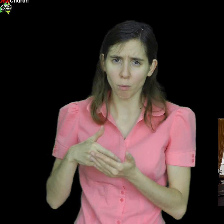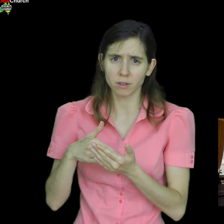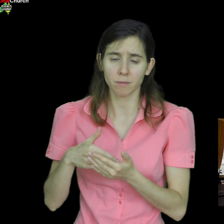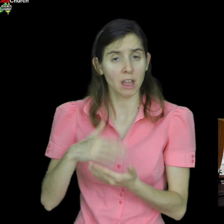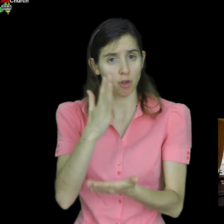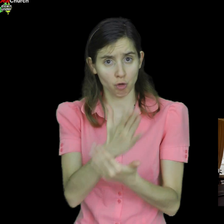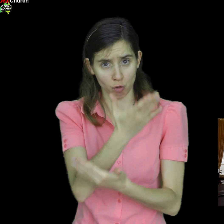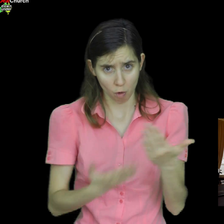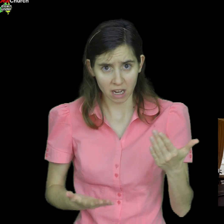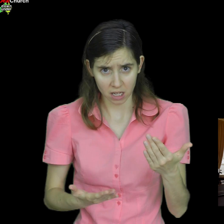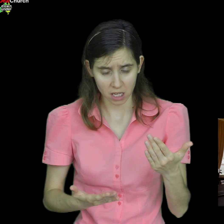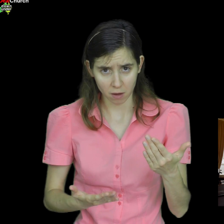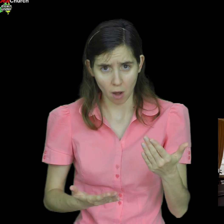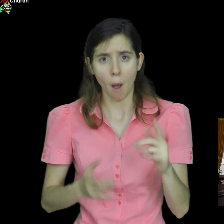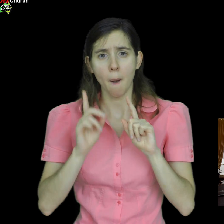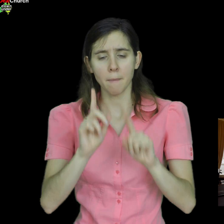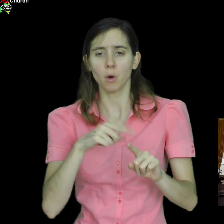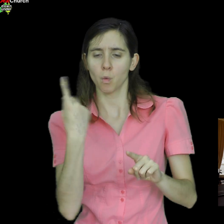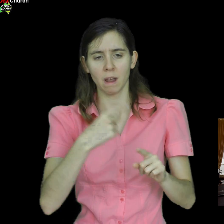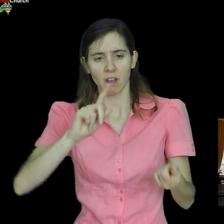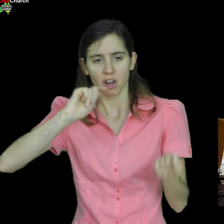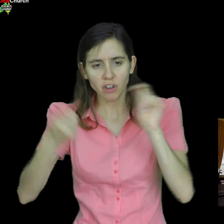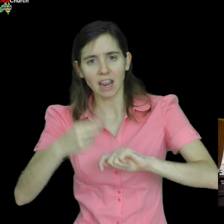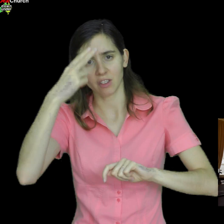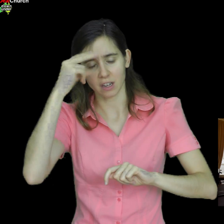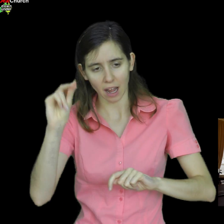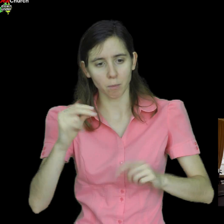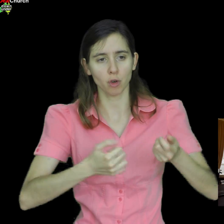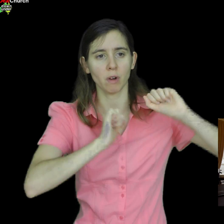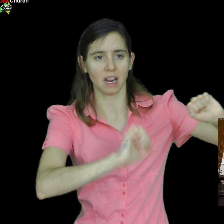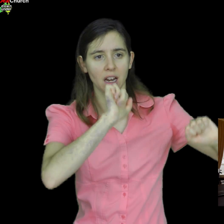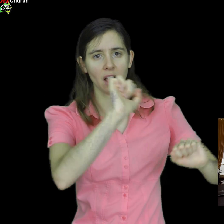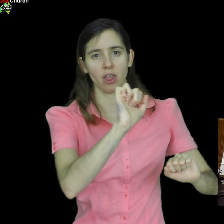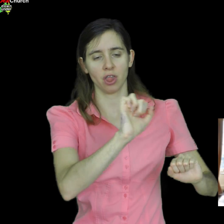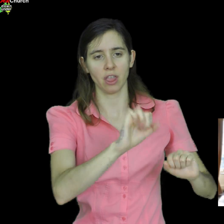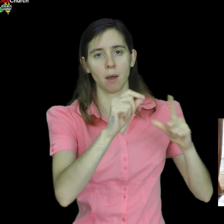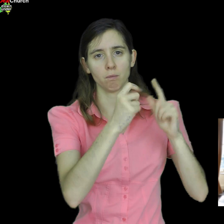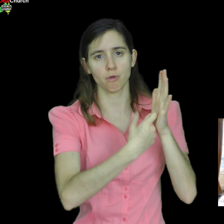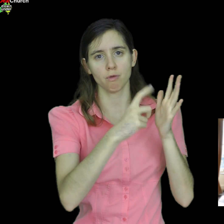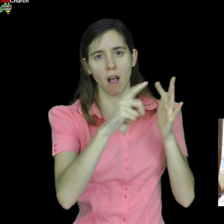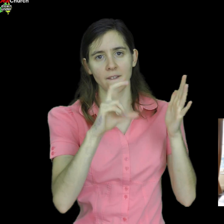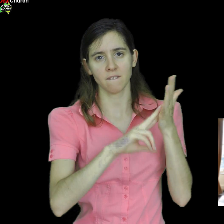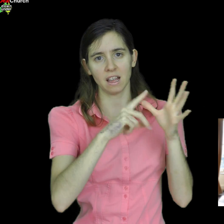true stories but we have changed their names to protect their privacy. First the